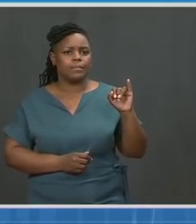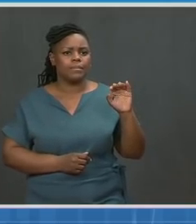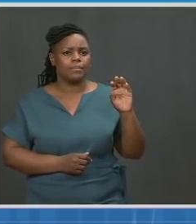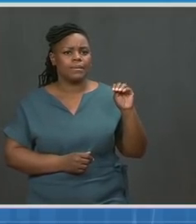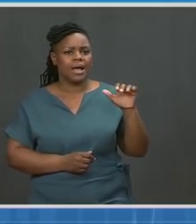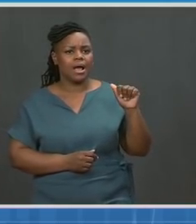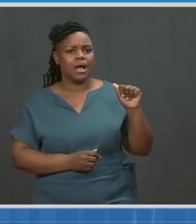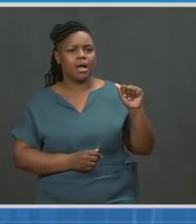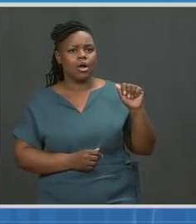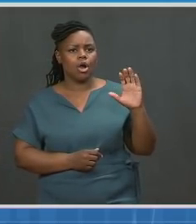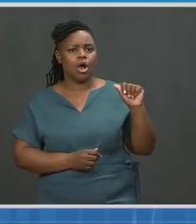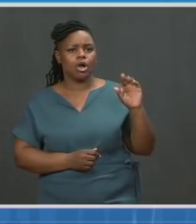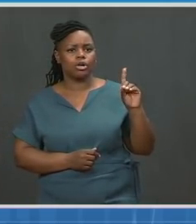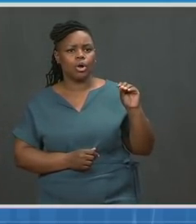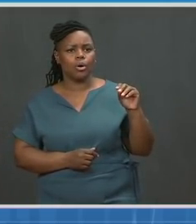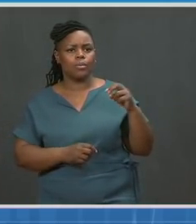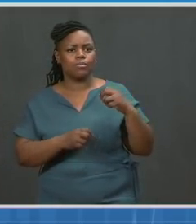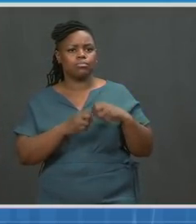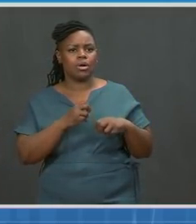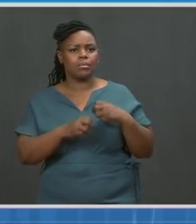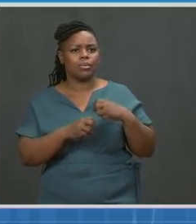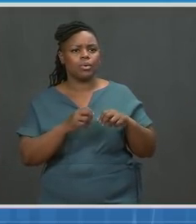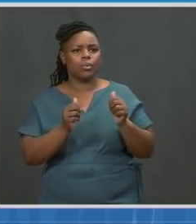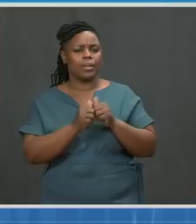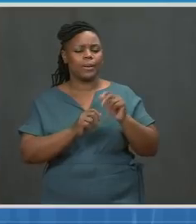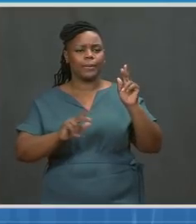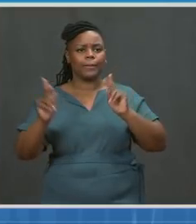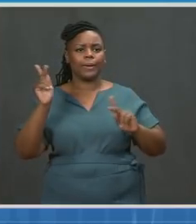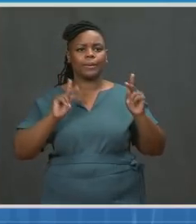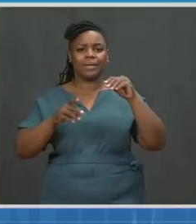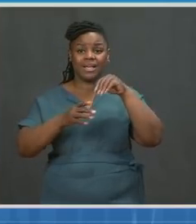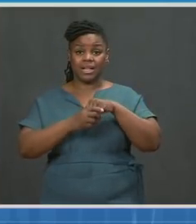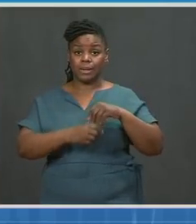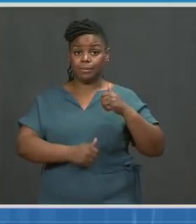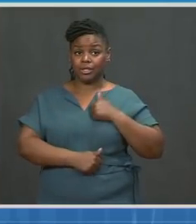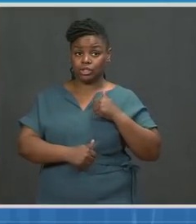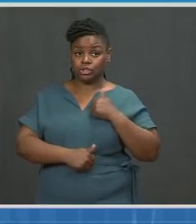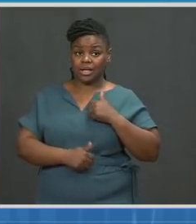through the military healthcare system. Can you tell us any more about those cases